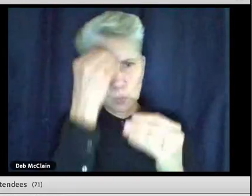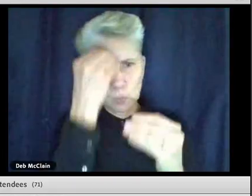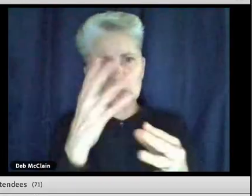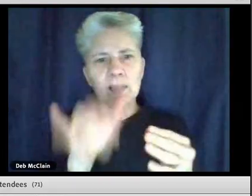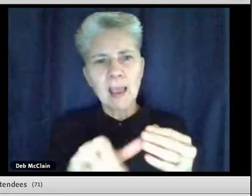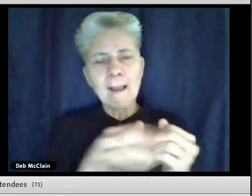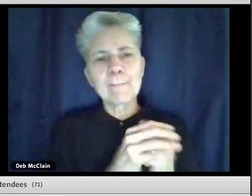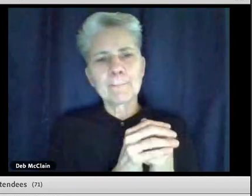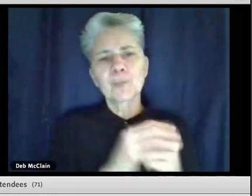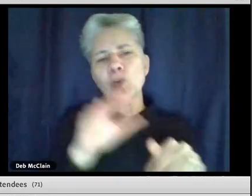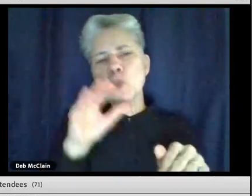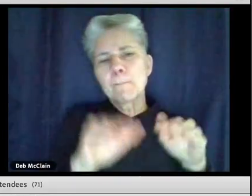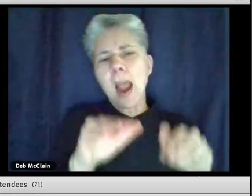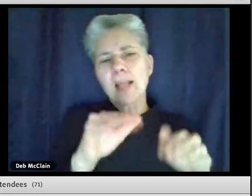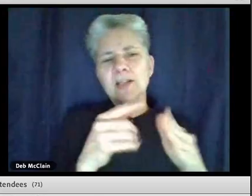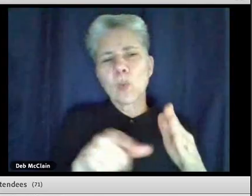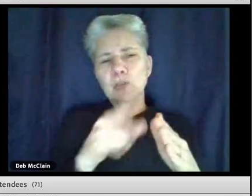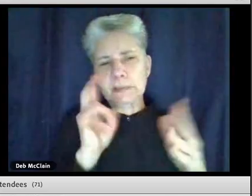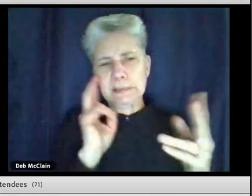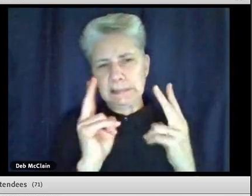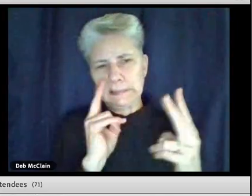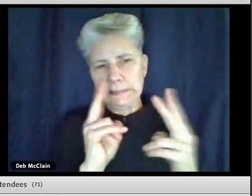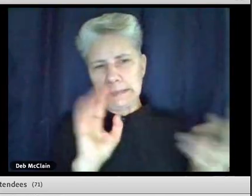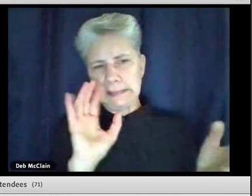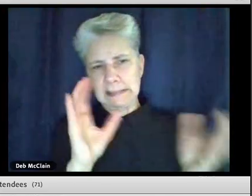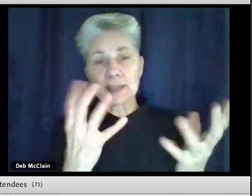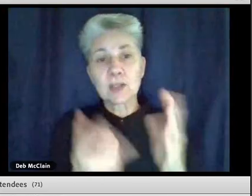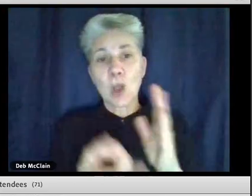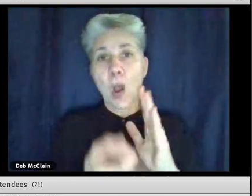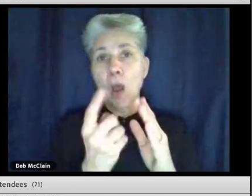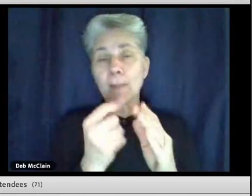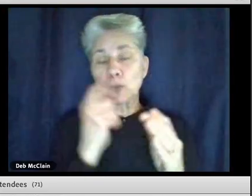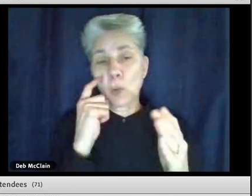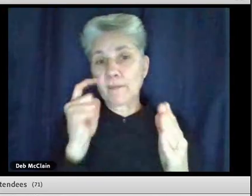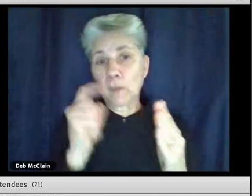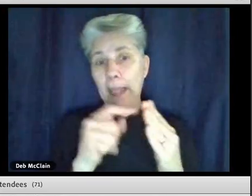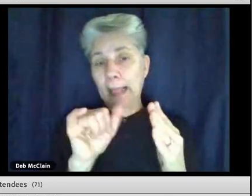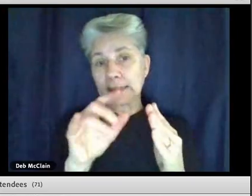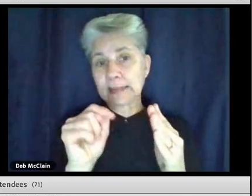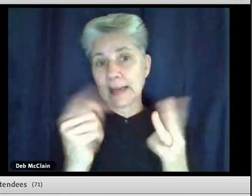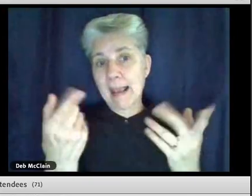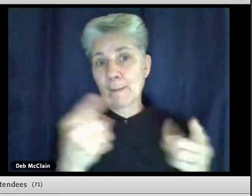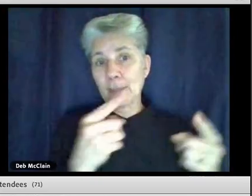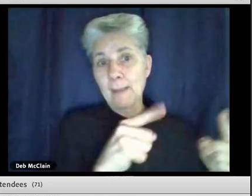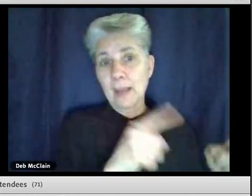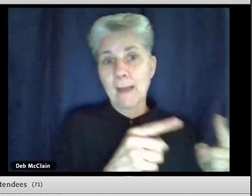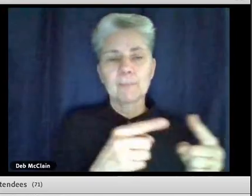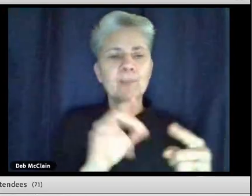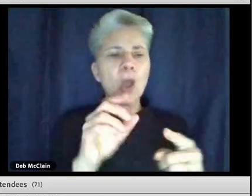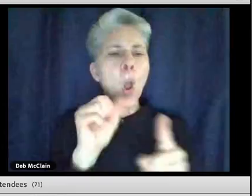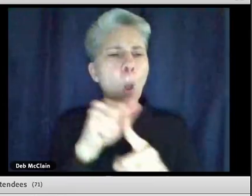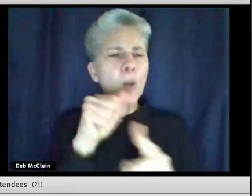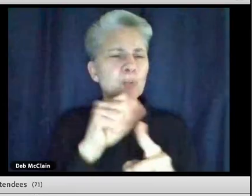so it's really important to look for other sources of news to balance out what you're seeing because it's automated.